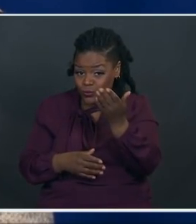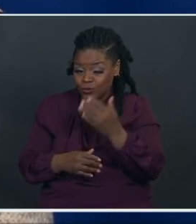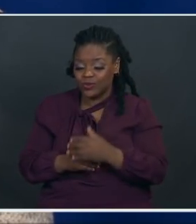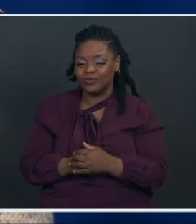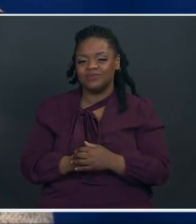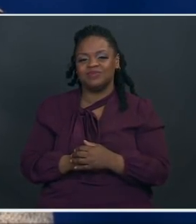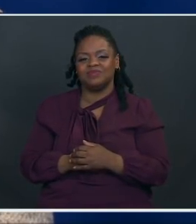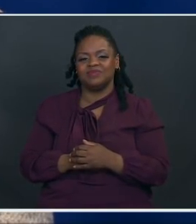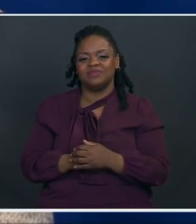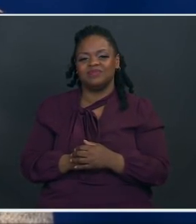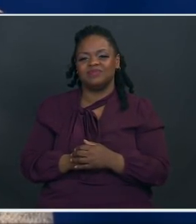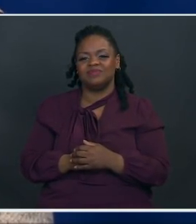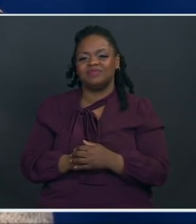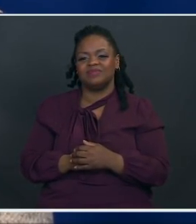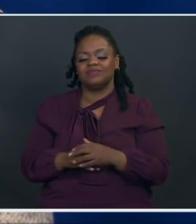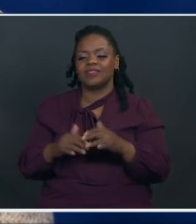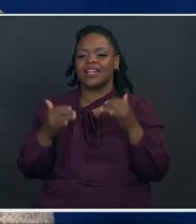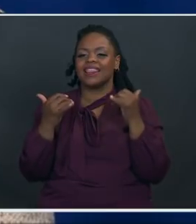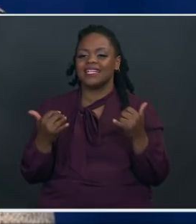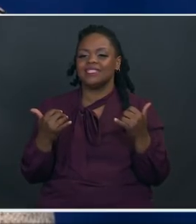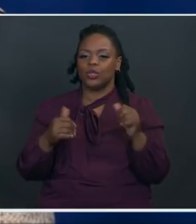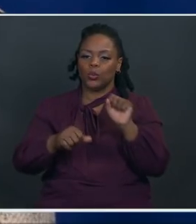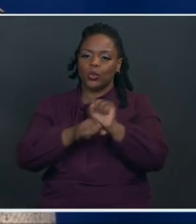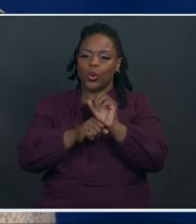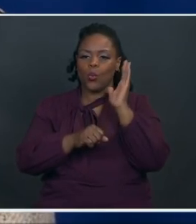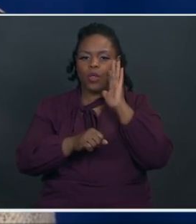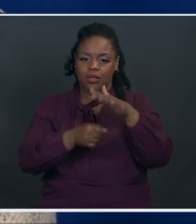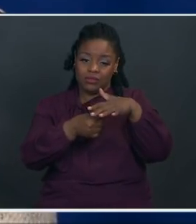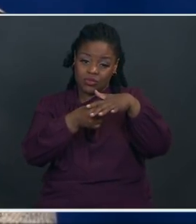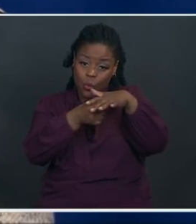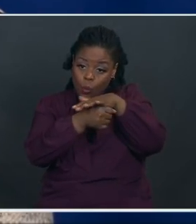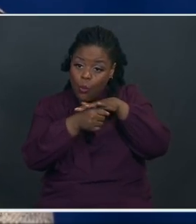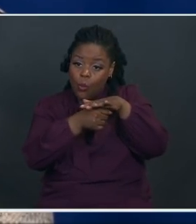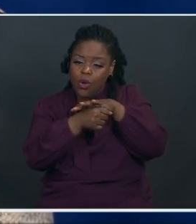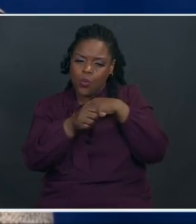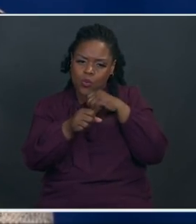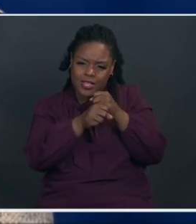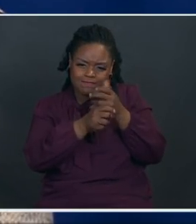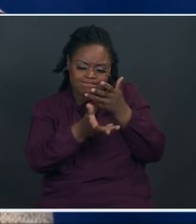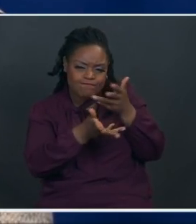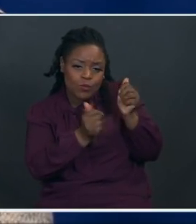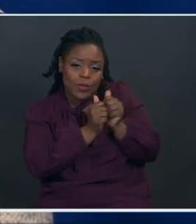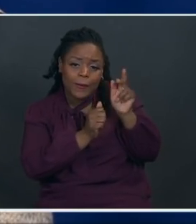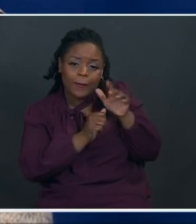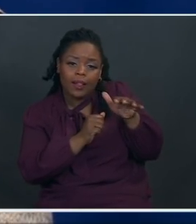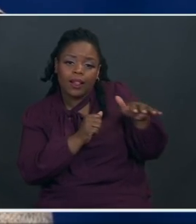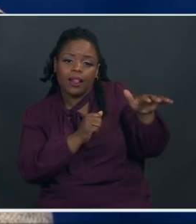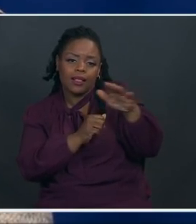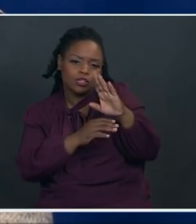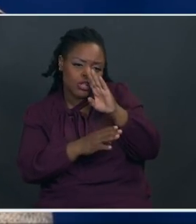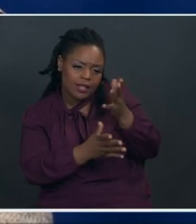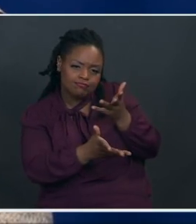work be very local in nature, critical that we in the federal government support the relationships that already exist between faith